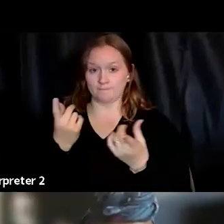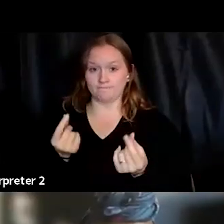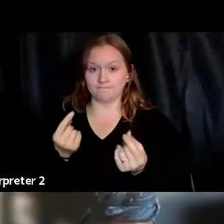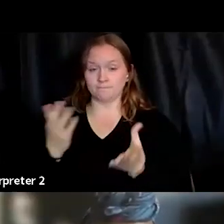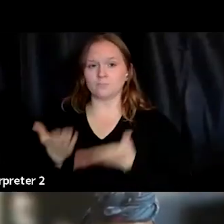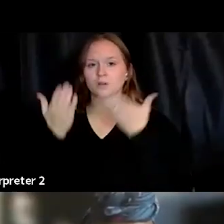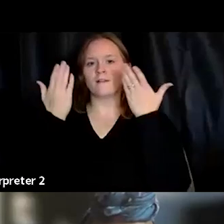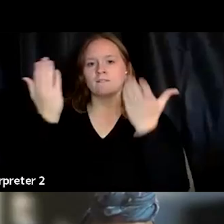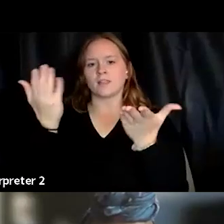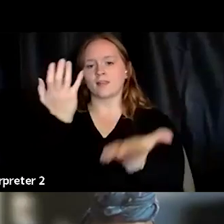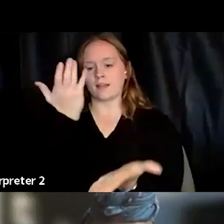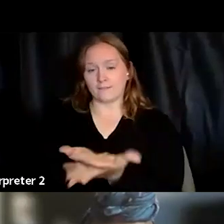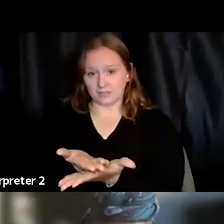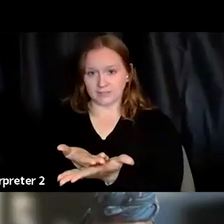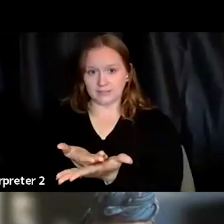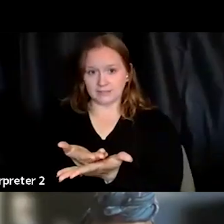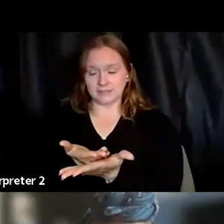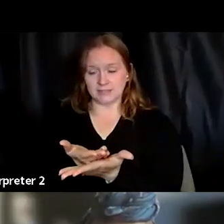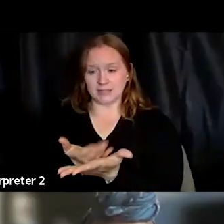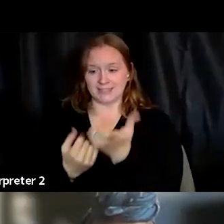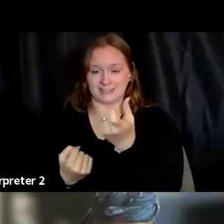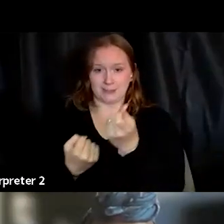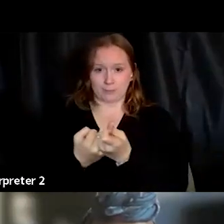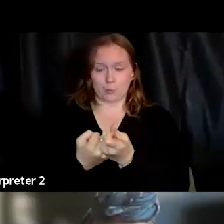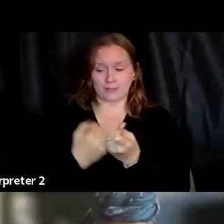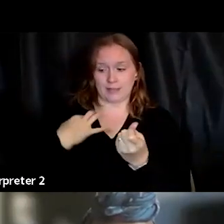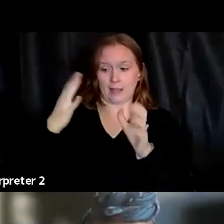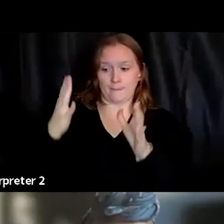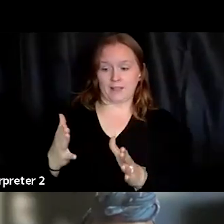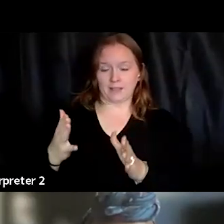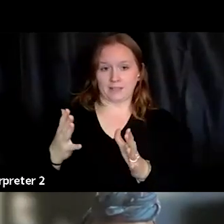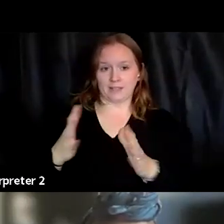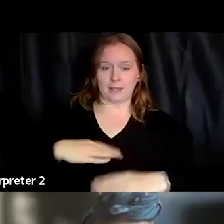that supports that the applicant meets or equals that listing criteria